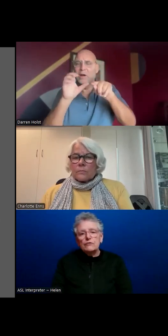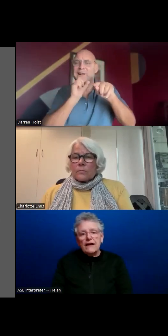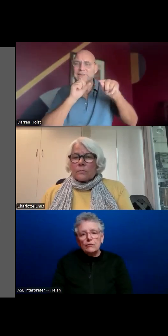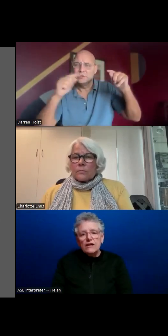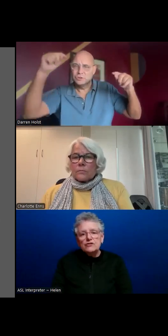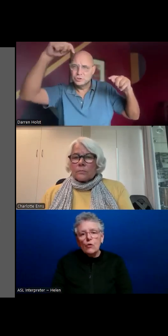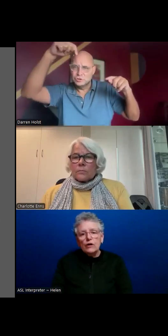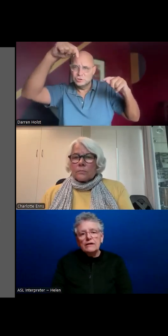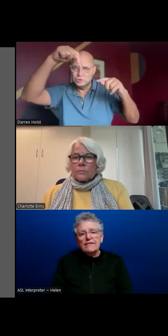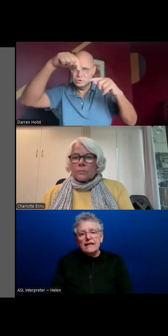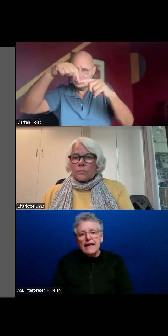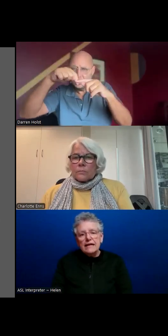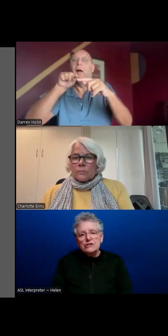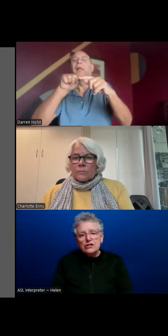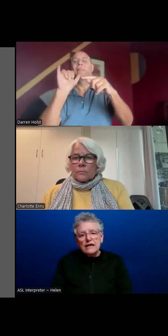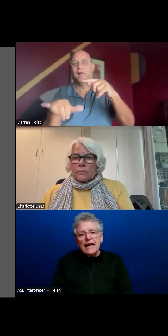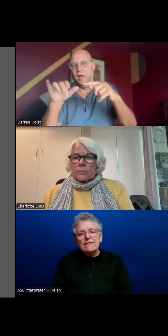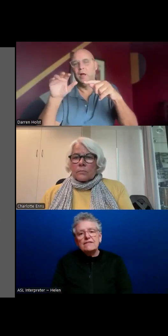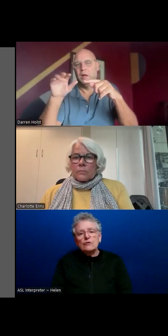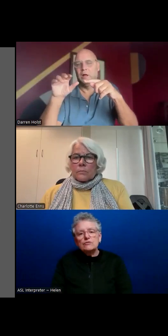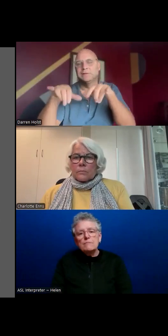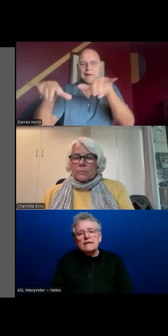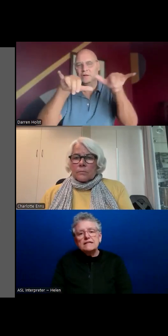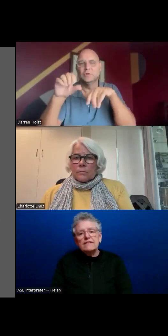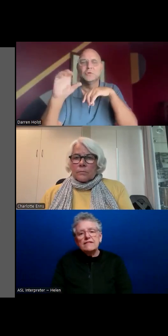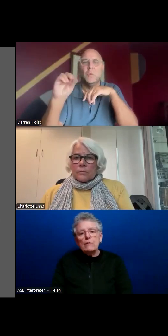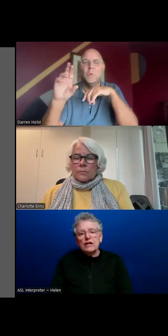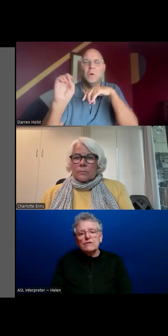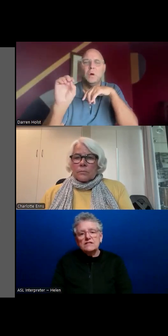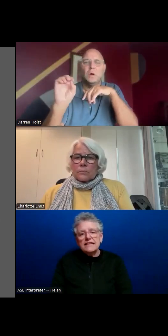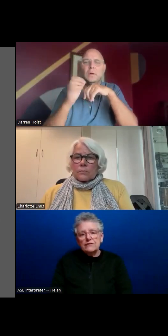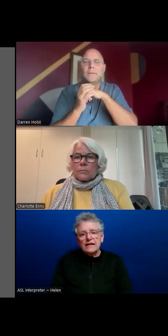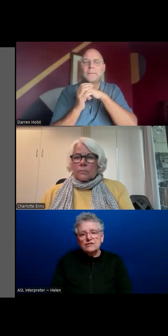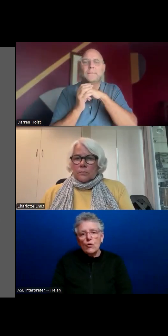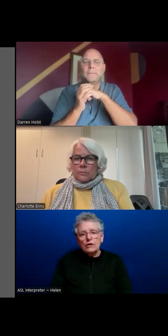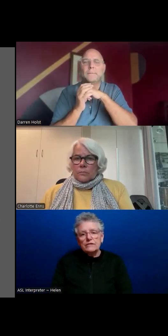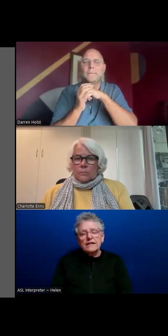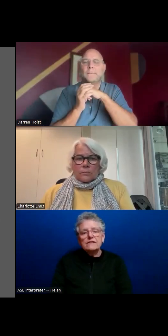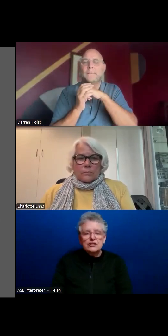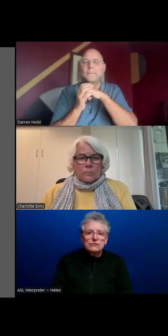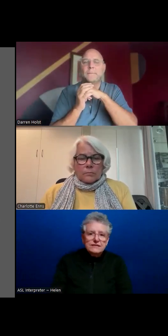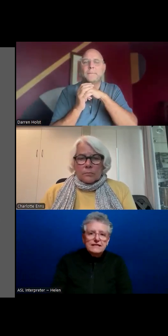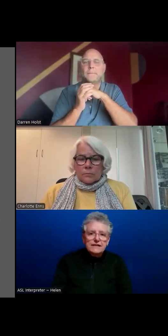and you'll find the raw score and the age, and then those will meet, and then that will give you the standardized score